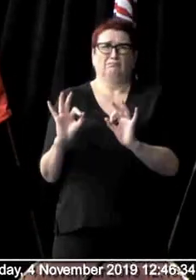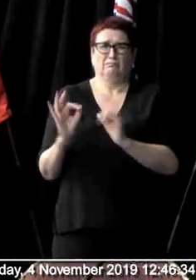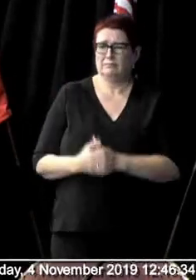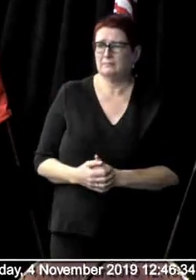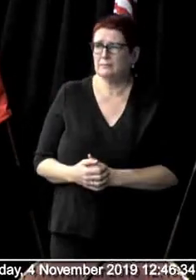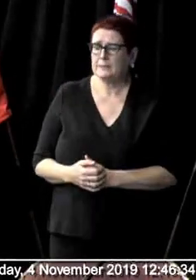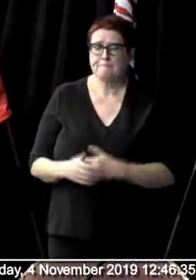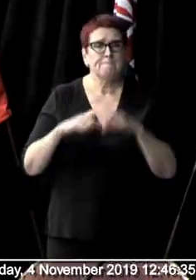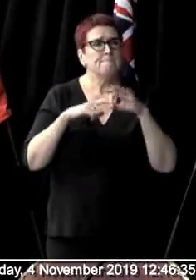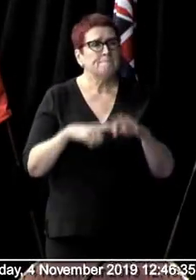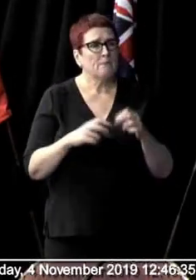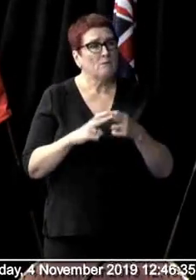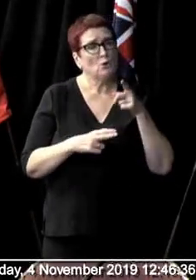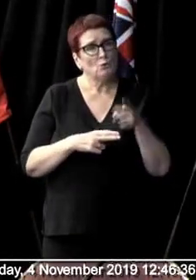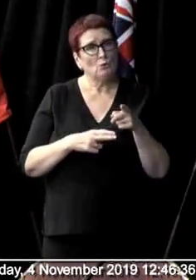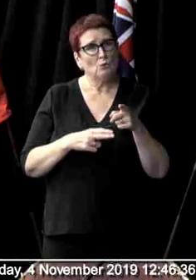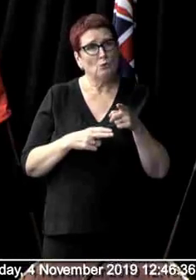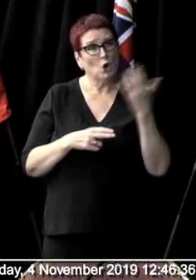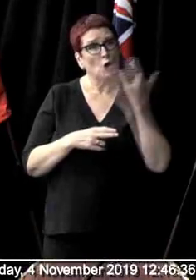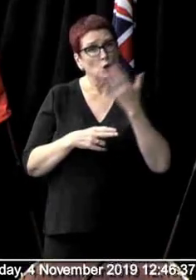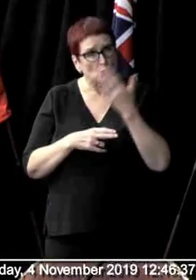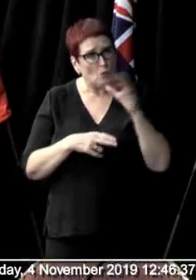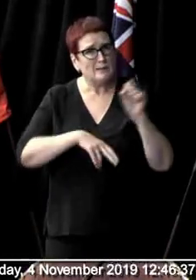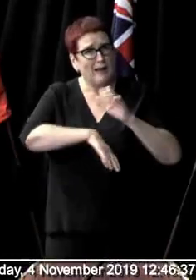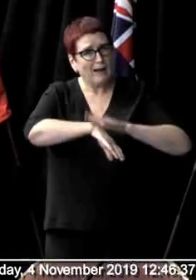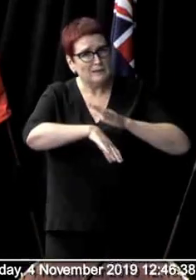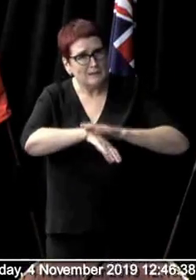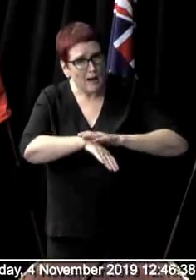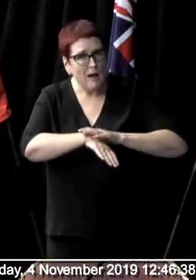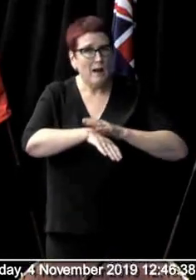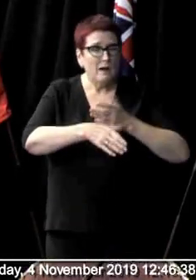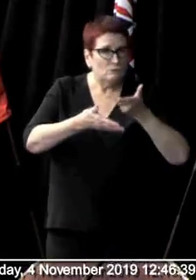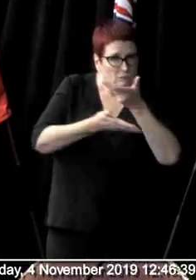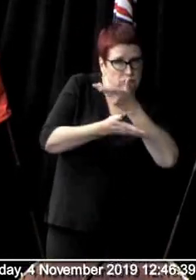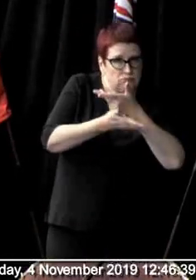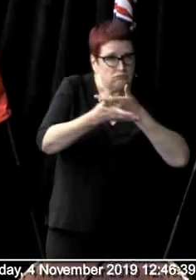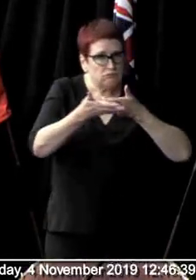And so for you, that school took for the time to take a proper profile of your